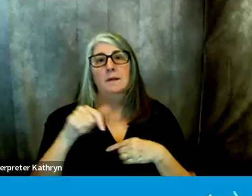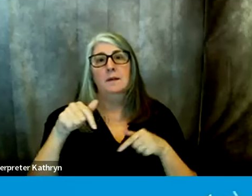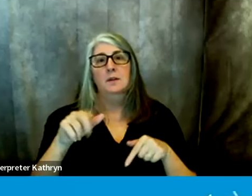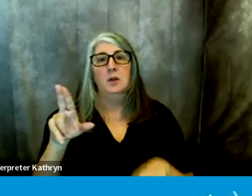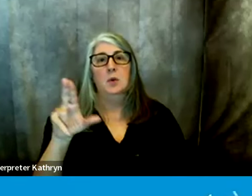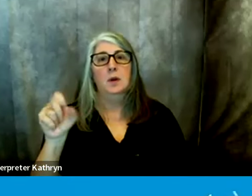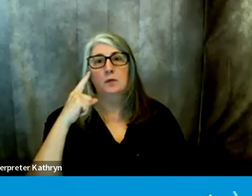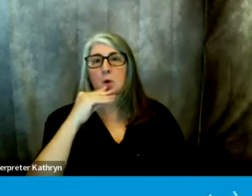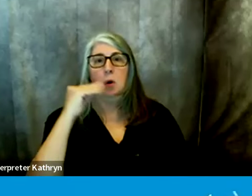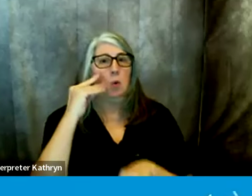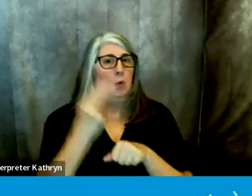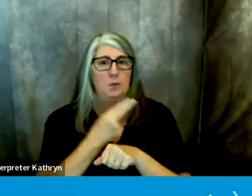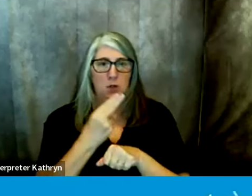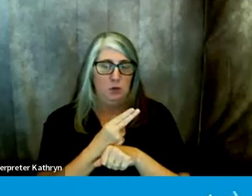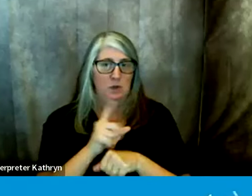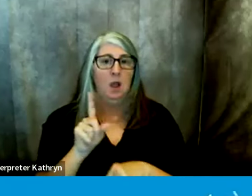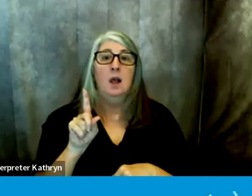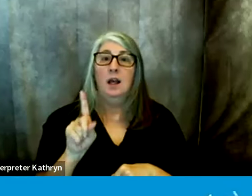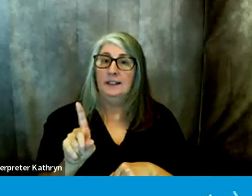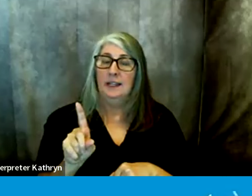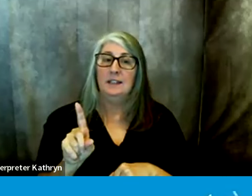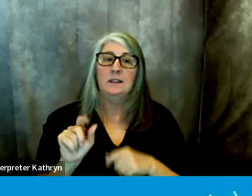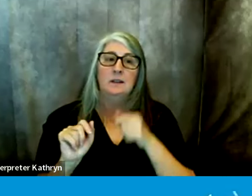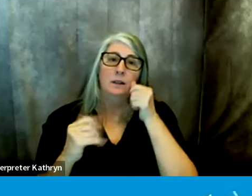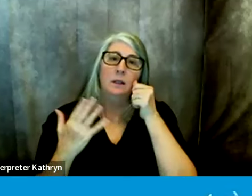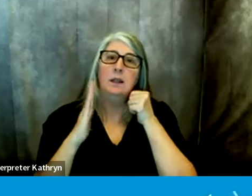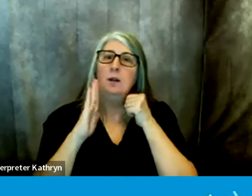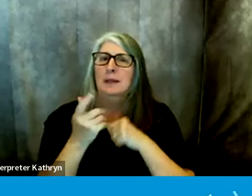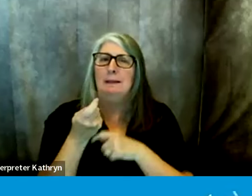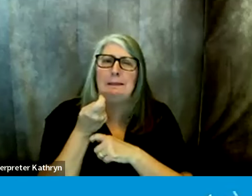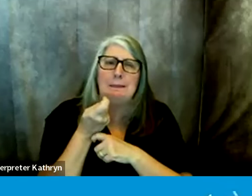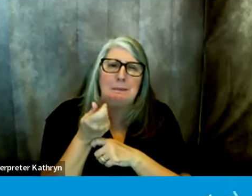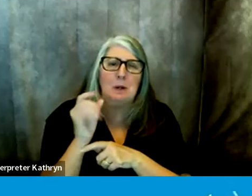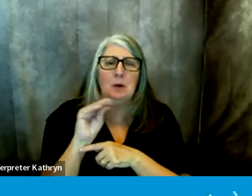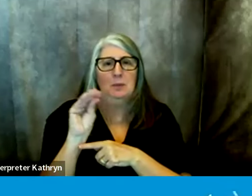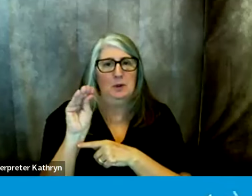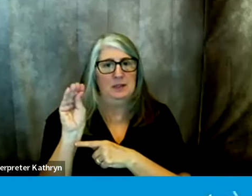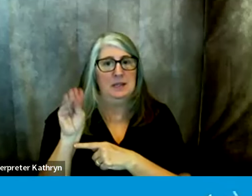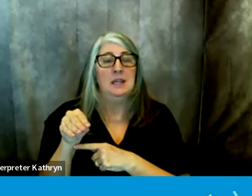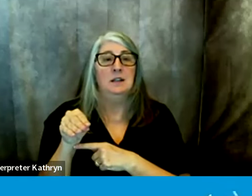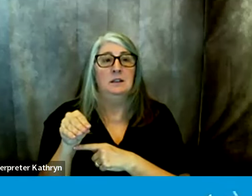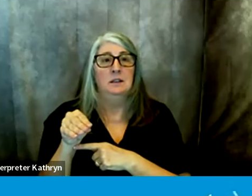unless individuals, and it will be a very small percentage of the people